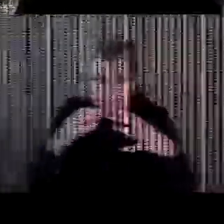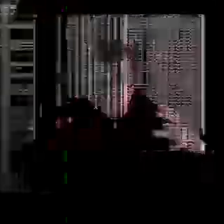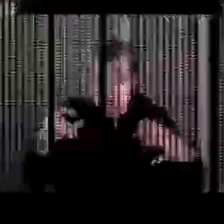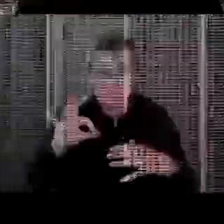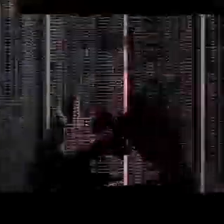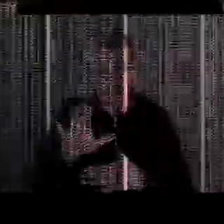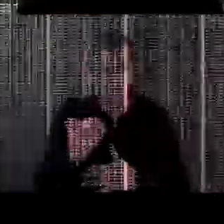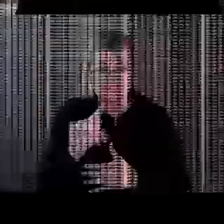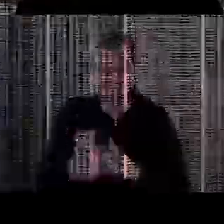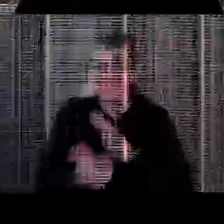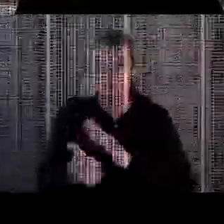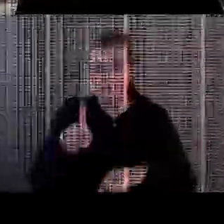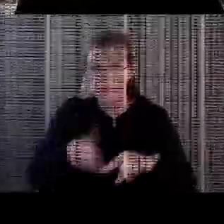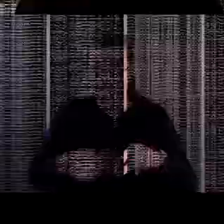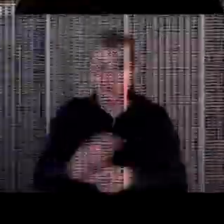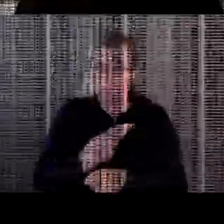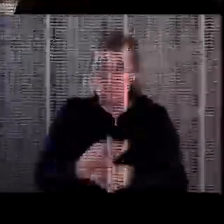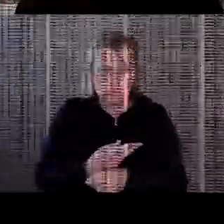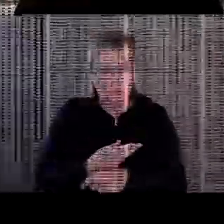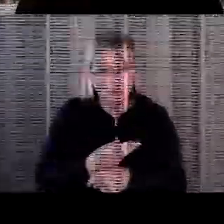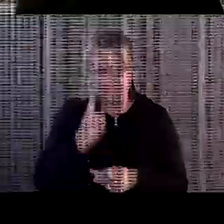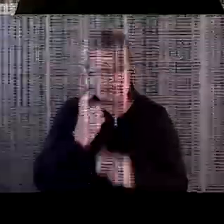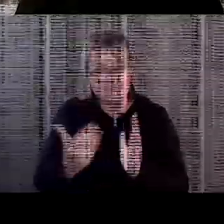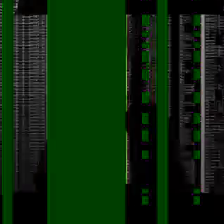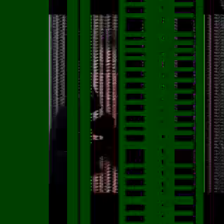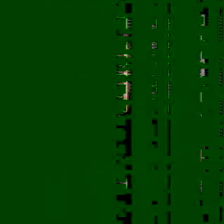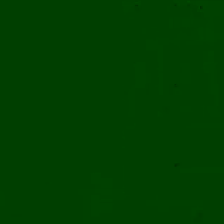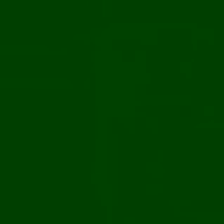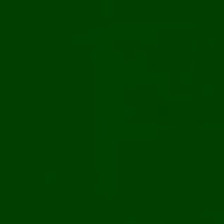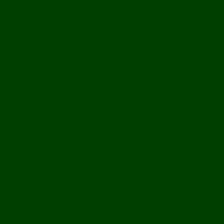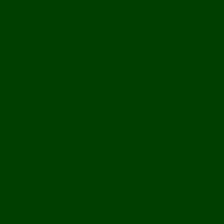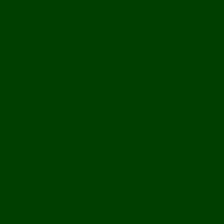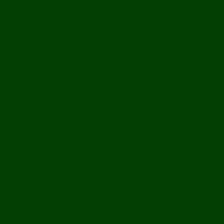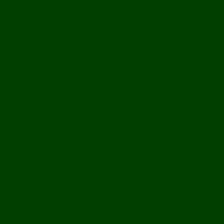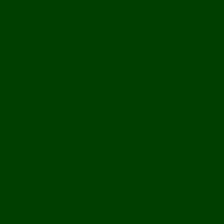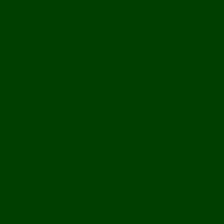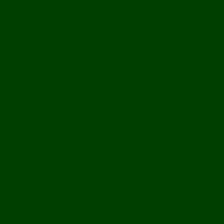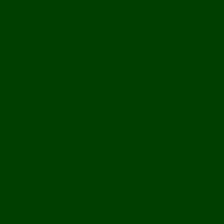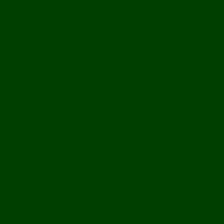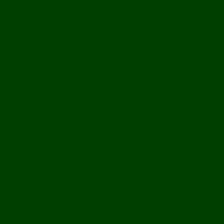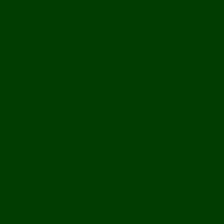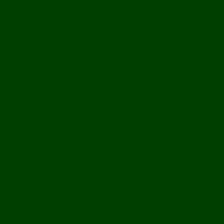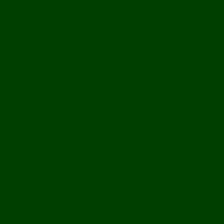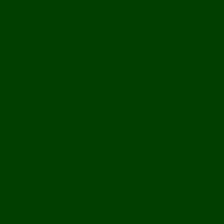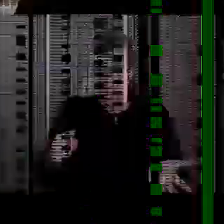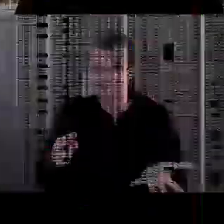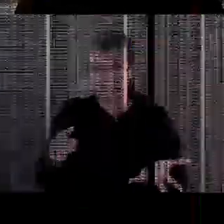disallows that functionality with meta-tags on the viewport, then I am out of luck.